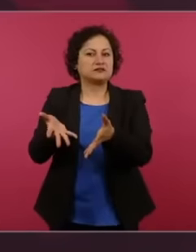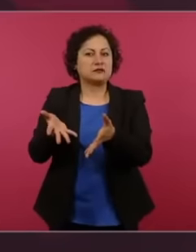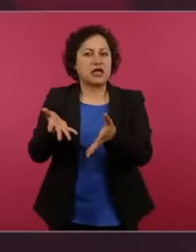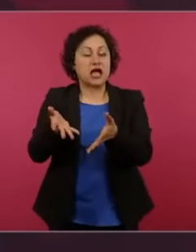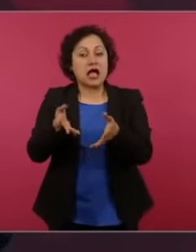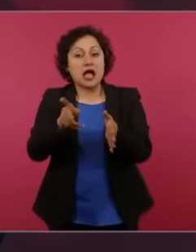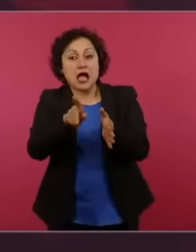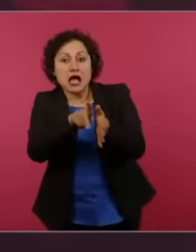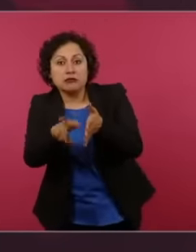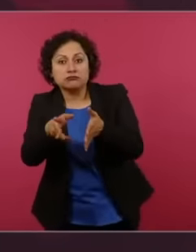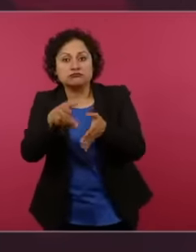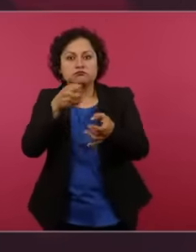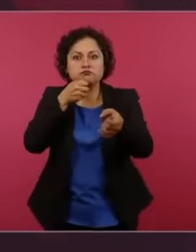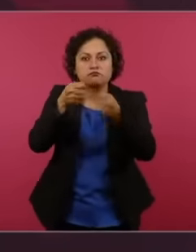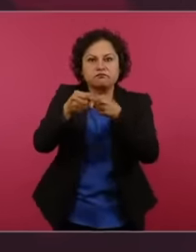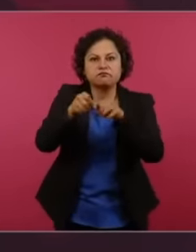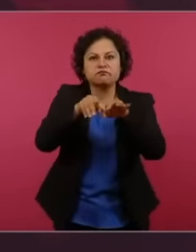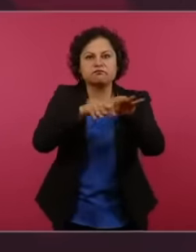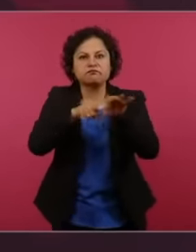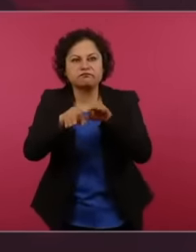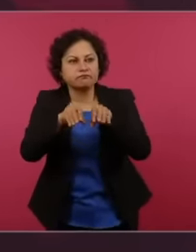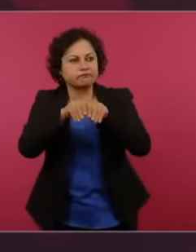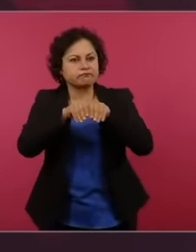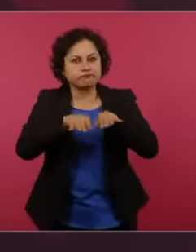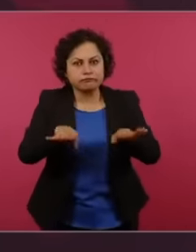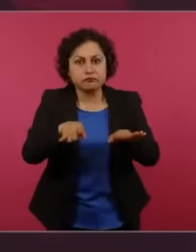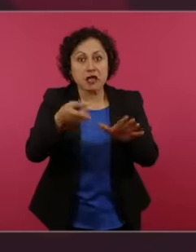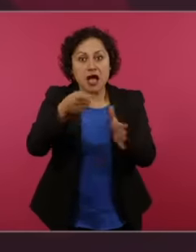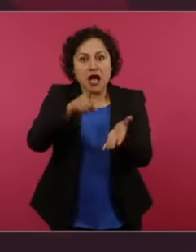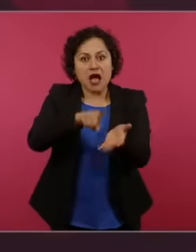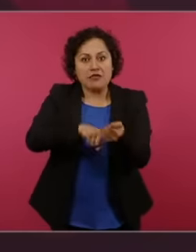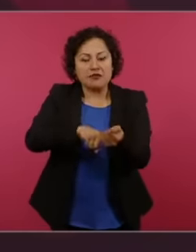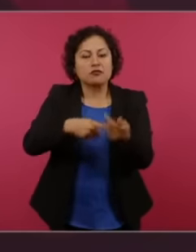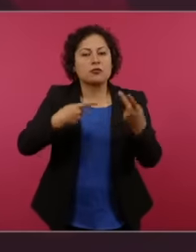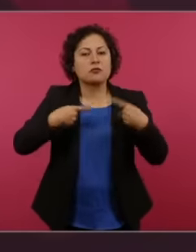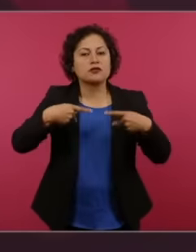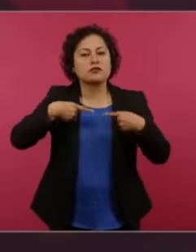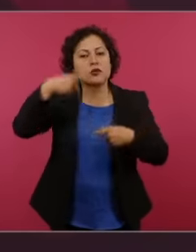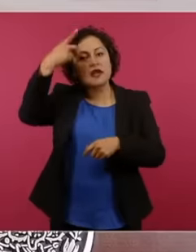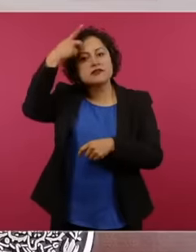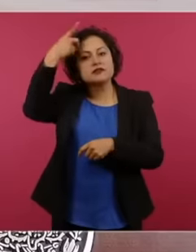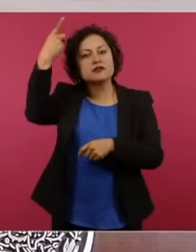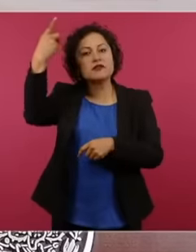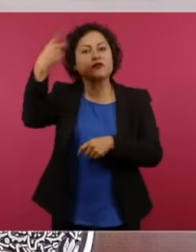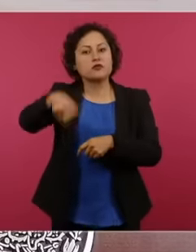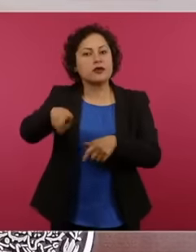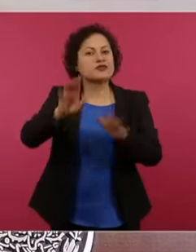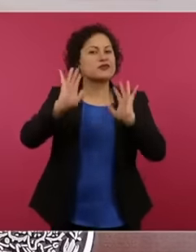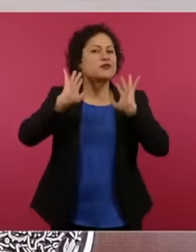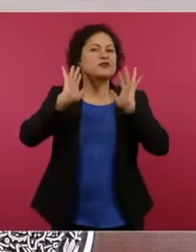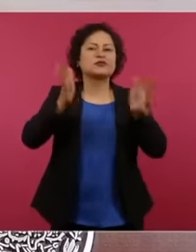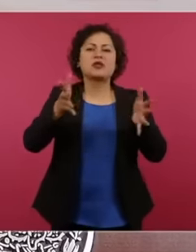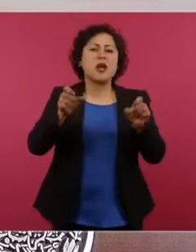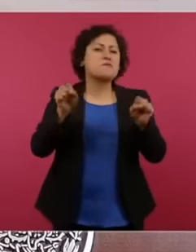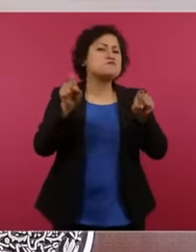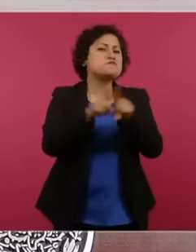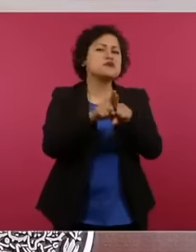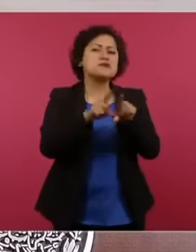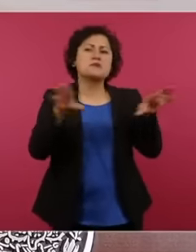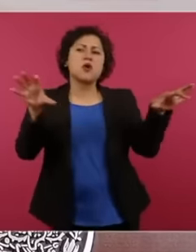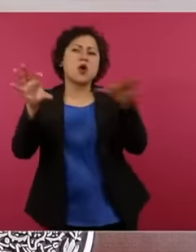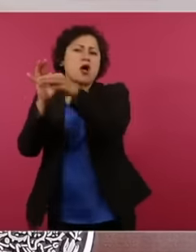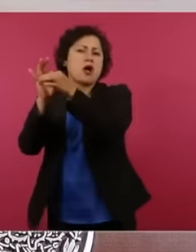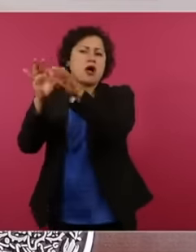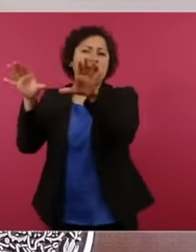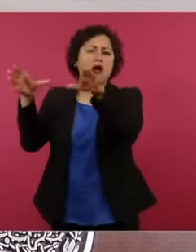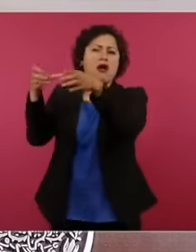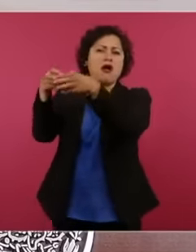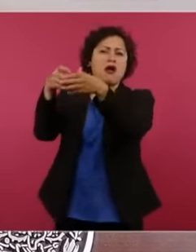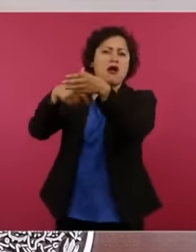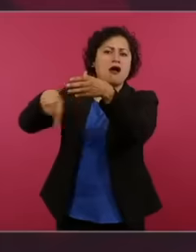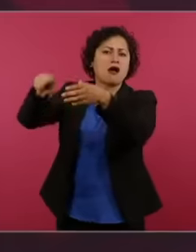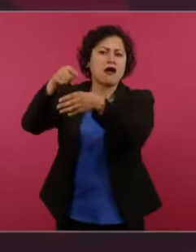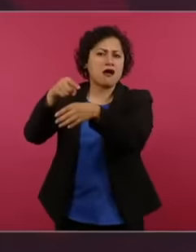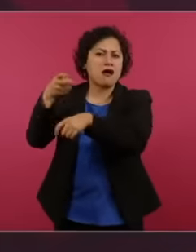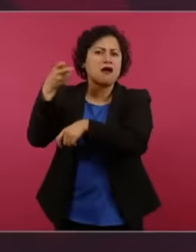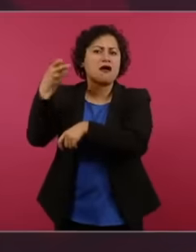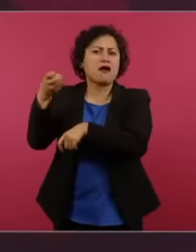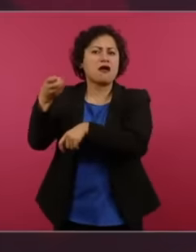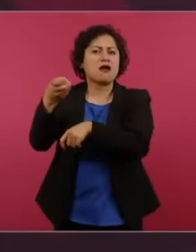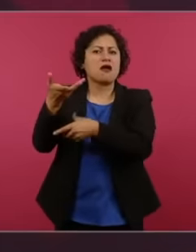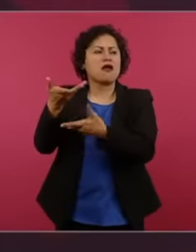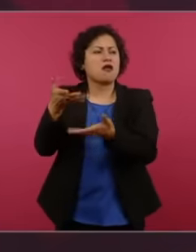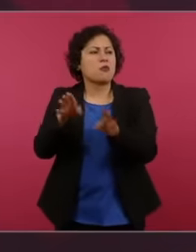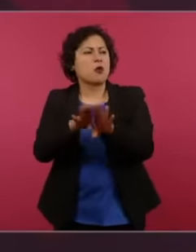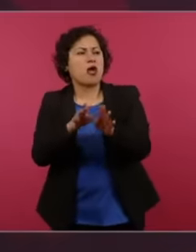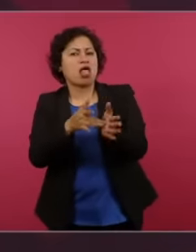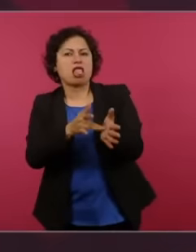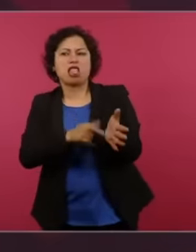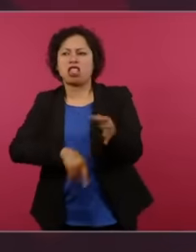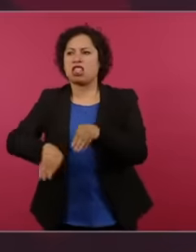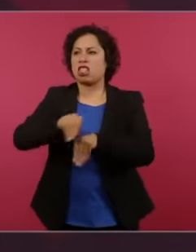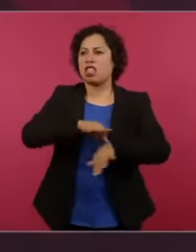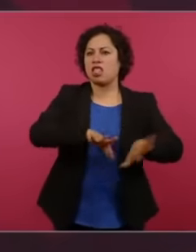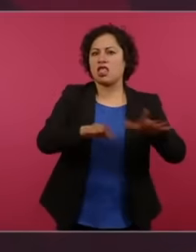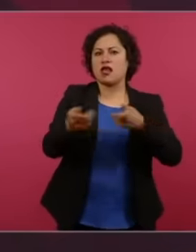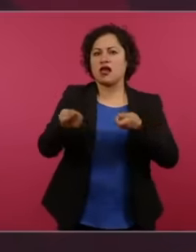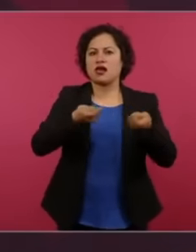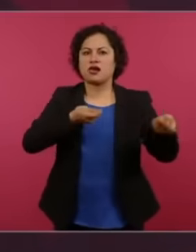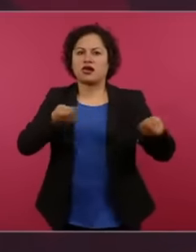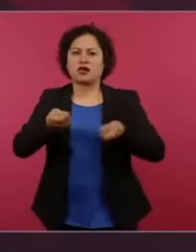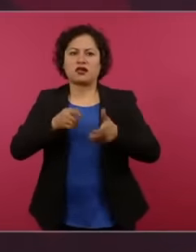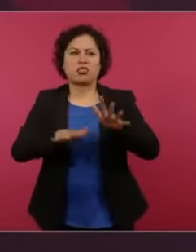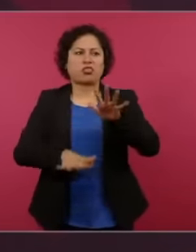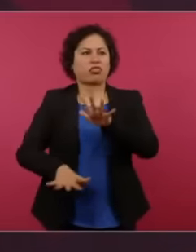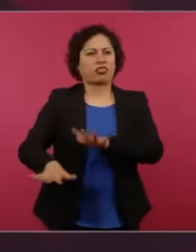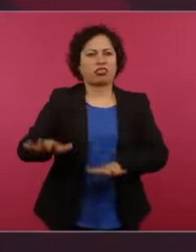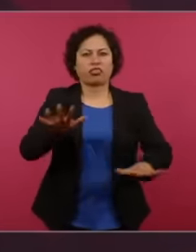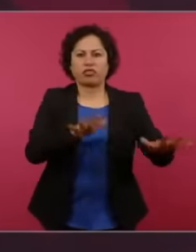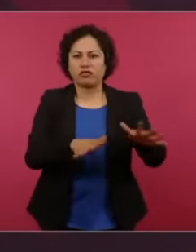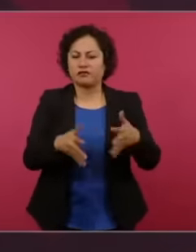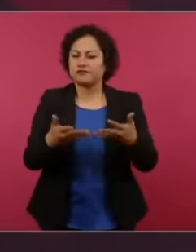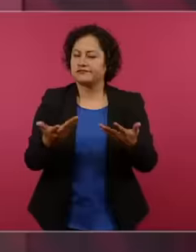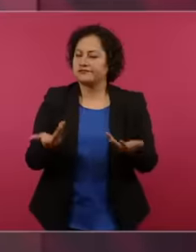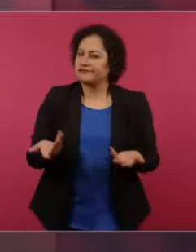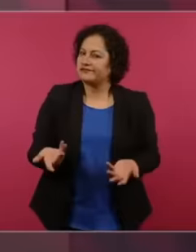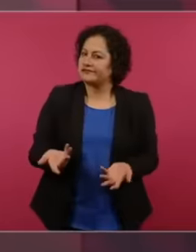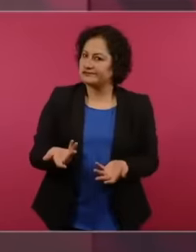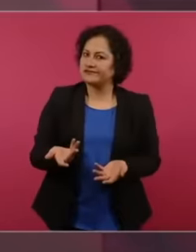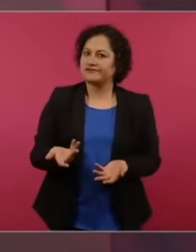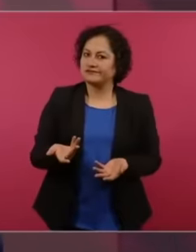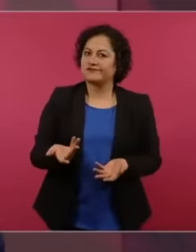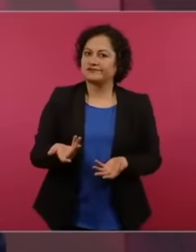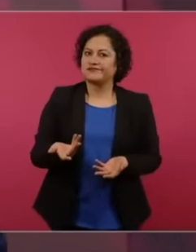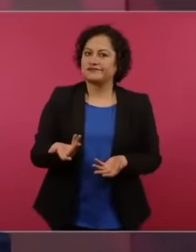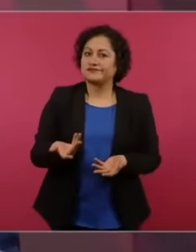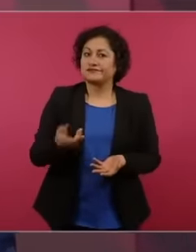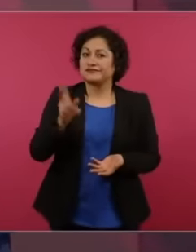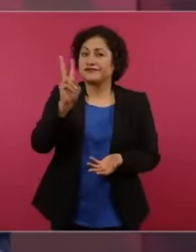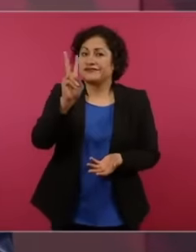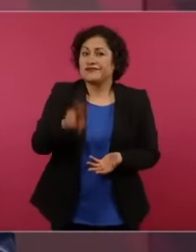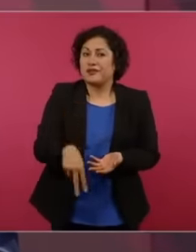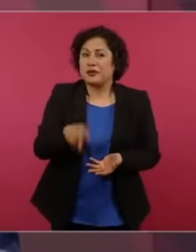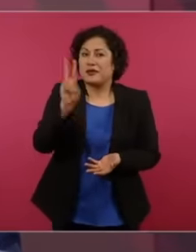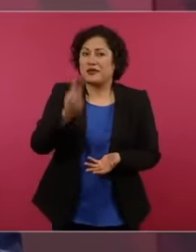of white-collar blackmailers and very very very very very very distant from the